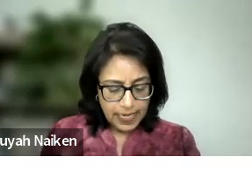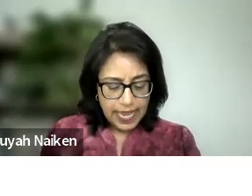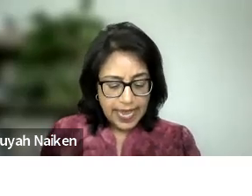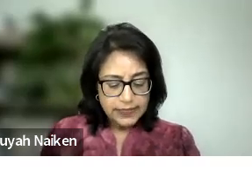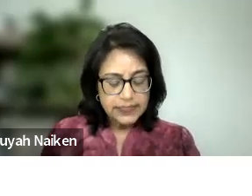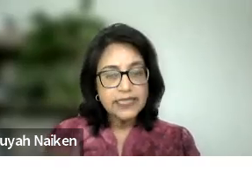Going out to seek any kind of support and help that that individual would need, these are the things that would actually hold individuals back.